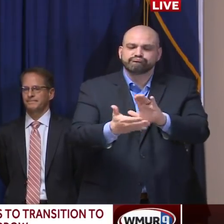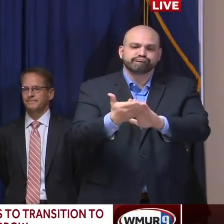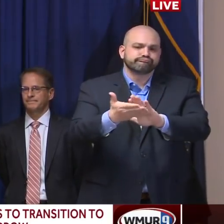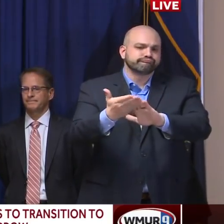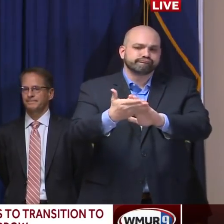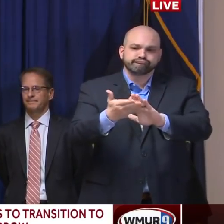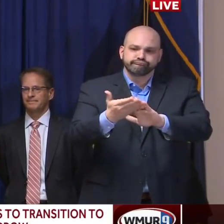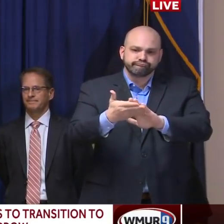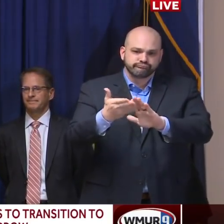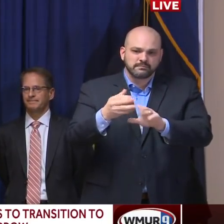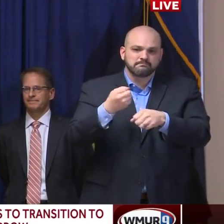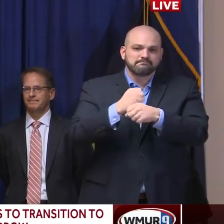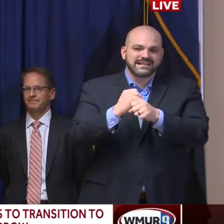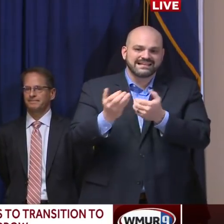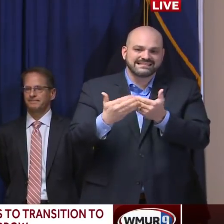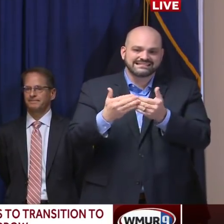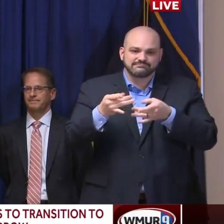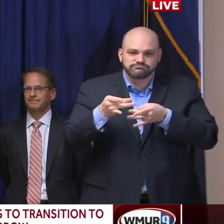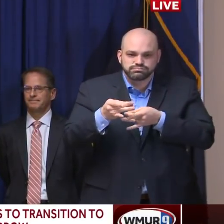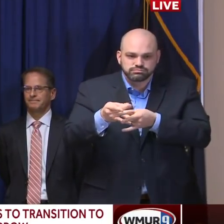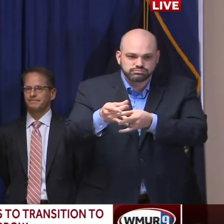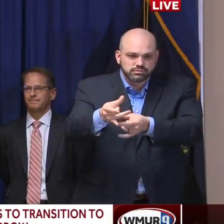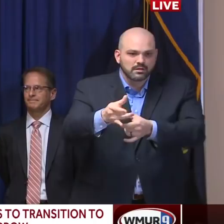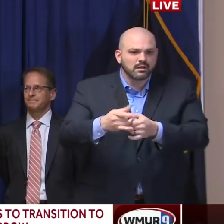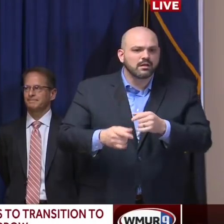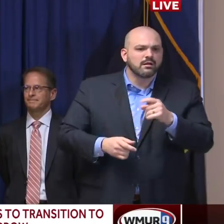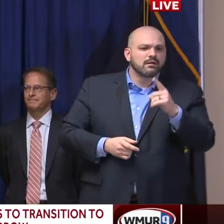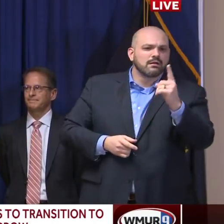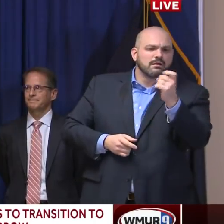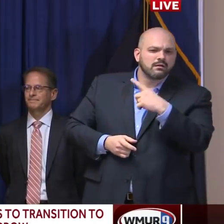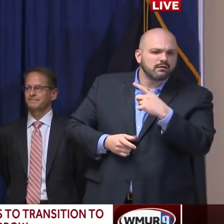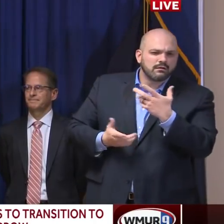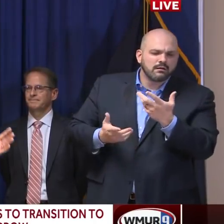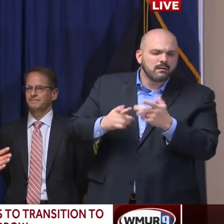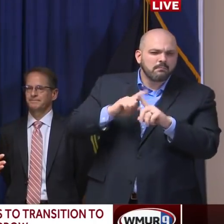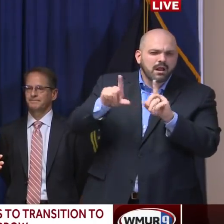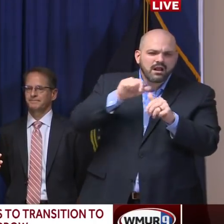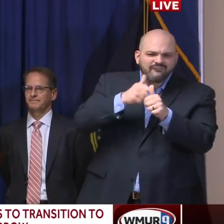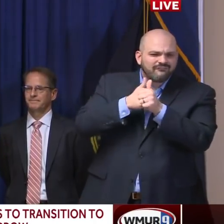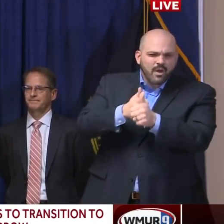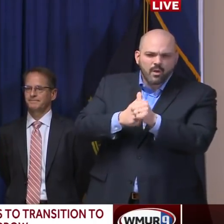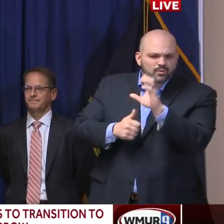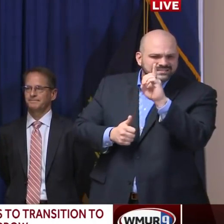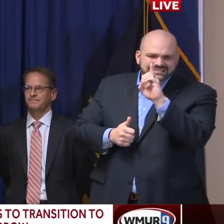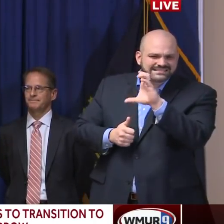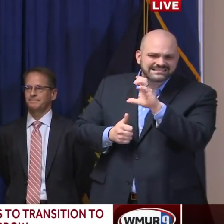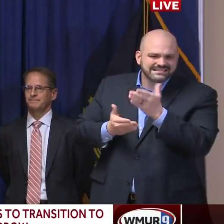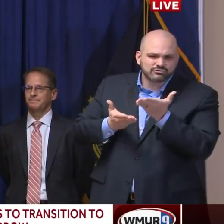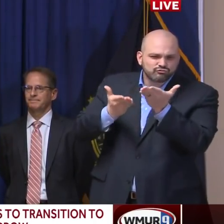THAT IS AN AMAZING OPPORTUNITY WE HAVE. WHICH MAKES THE DECISION TO GO TO THIS FOR THE NEXT THREE WEEKS MUCH EASIER.